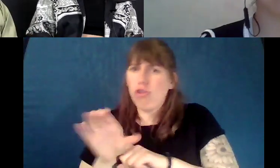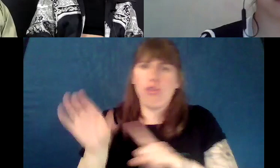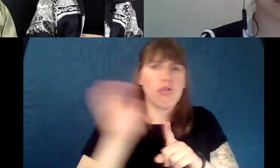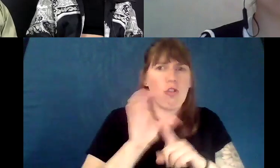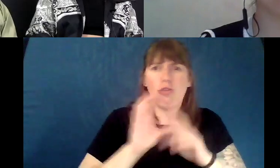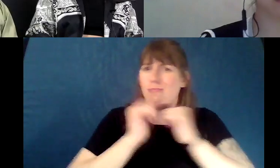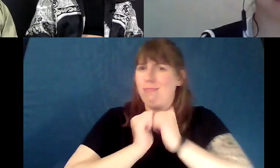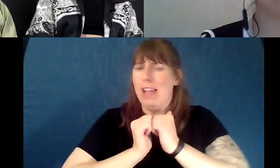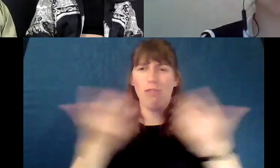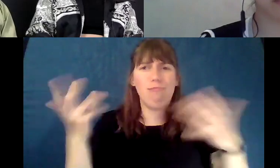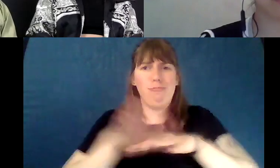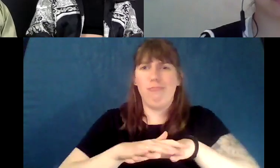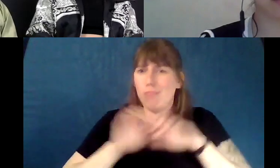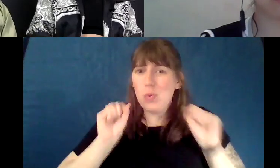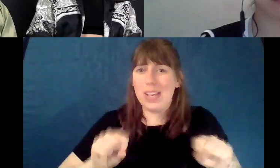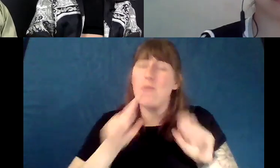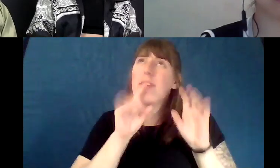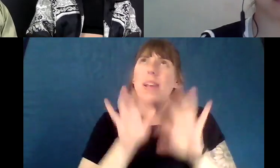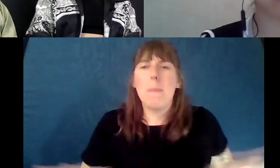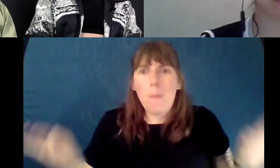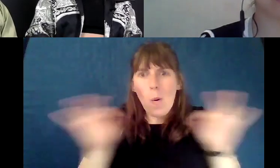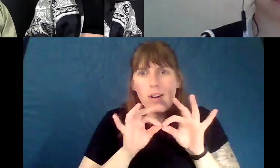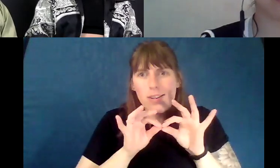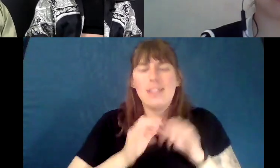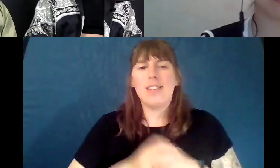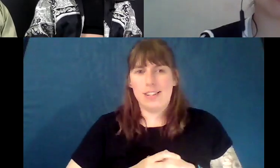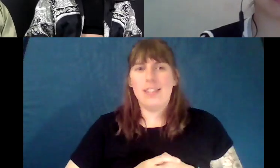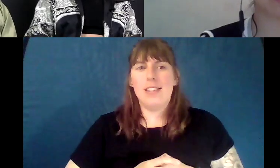because that's just so important, at the end of the day to kind of like,